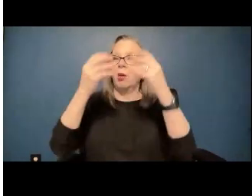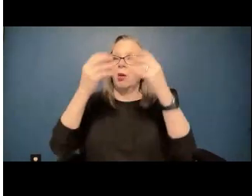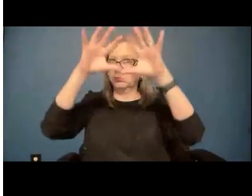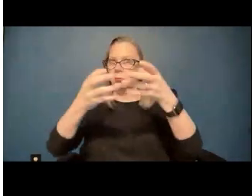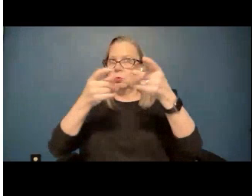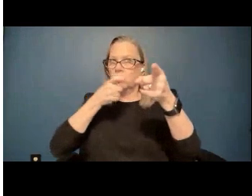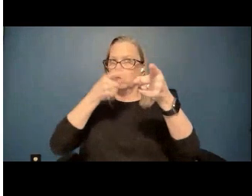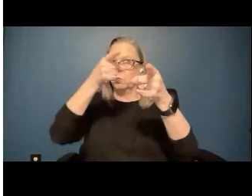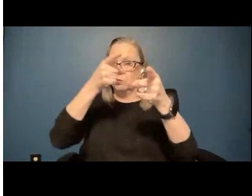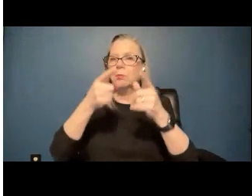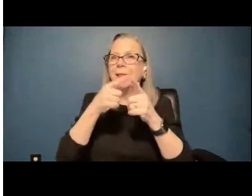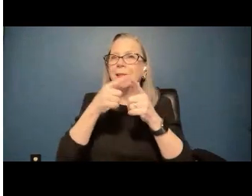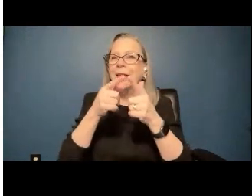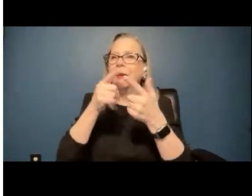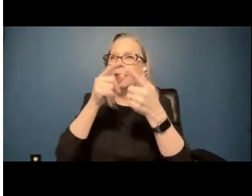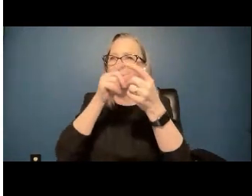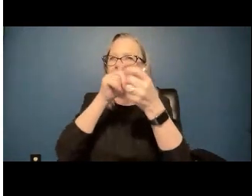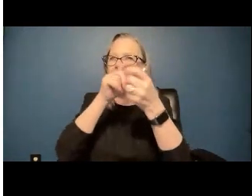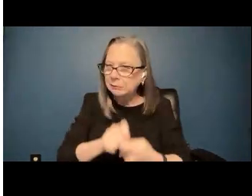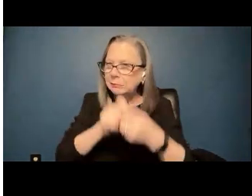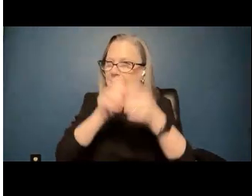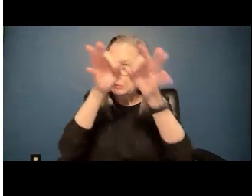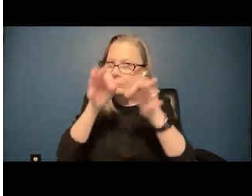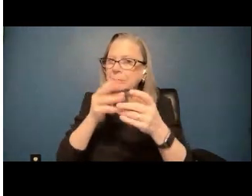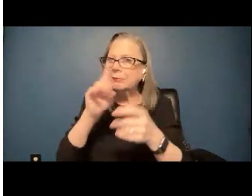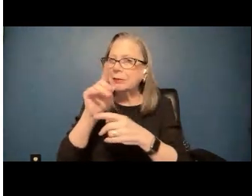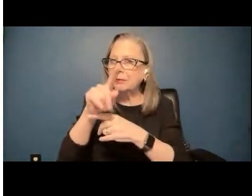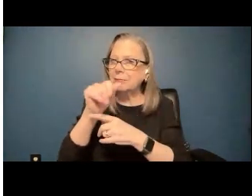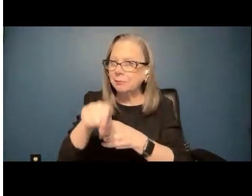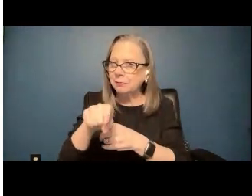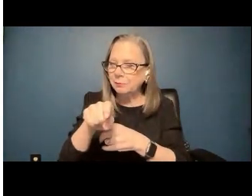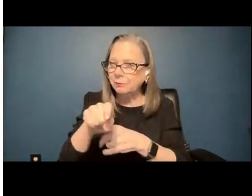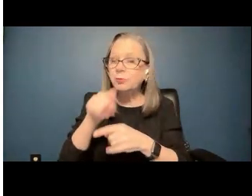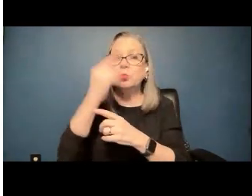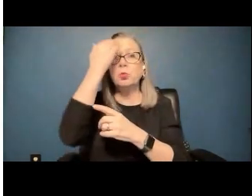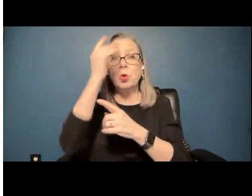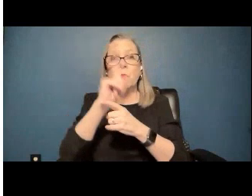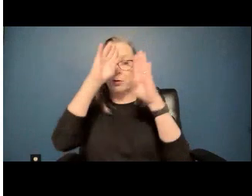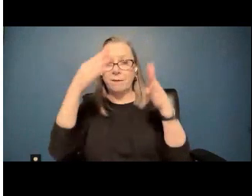specifying your data needs so you know where to focus 1st and you're clear on what you really need.